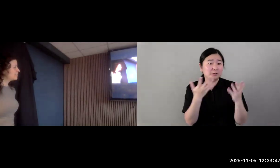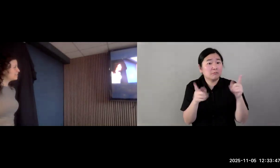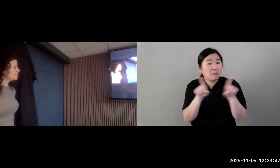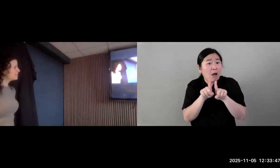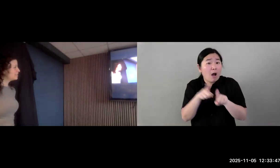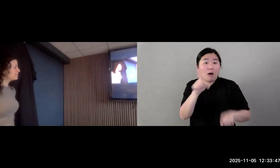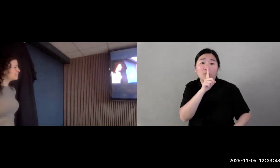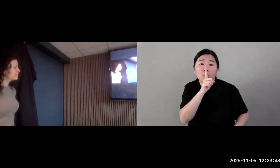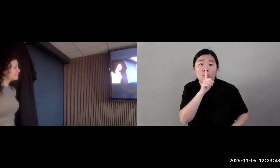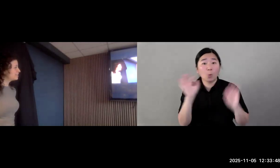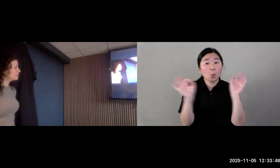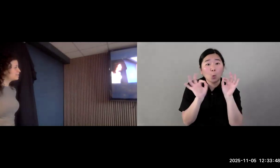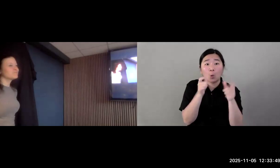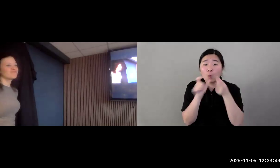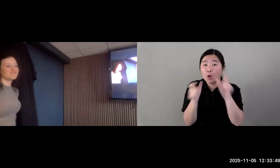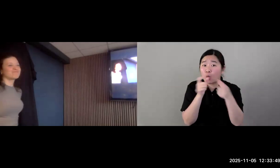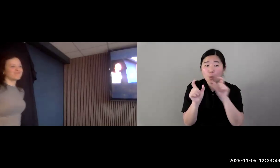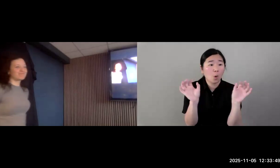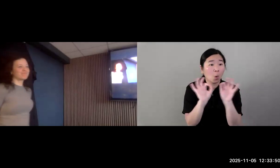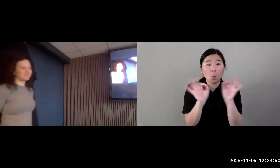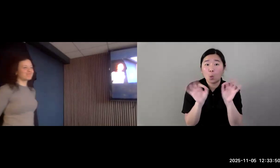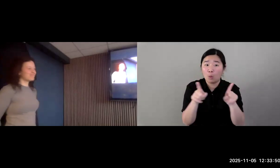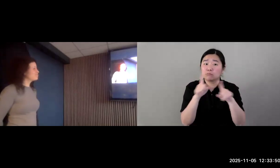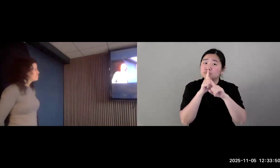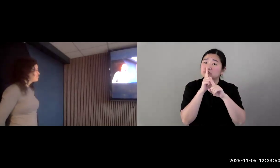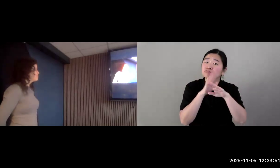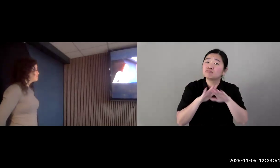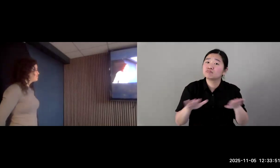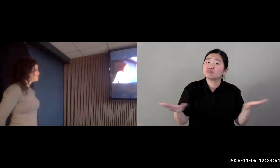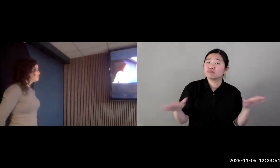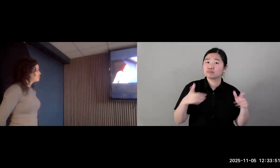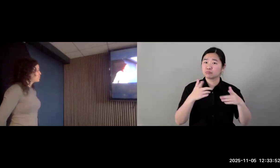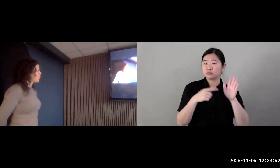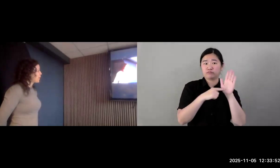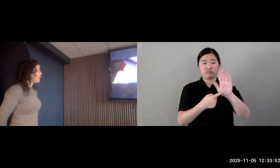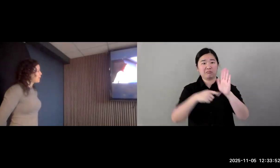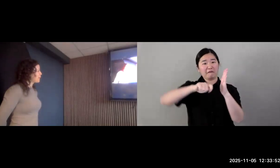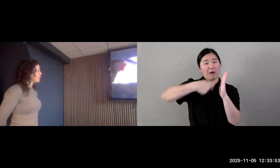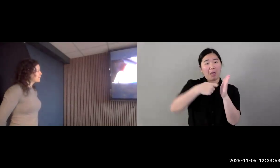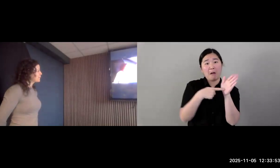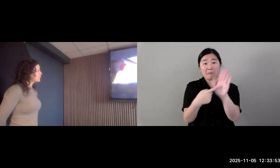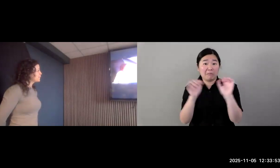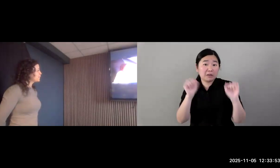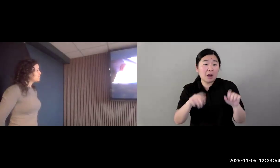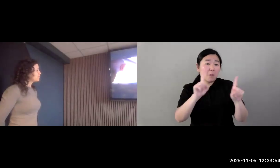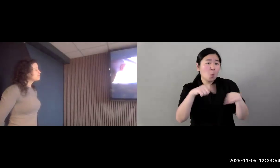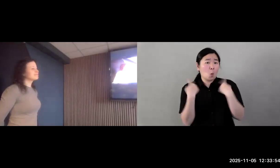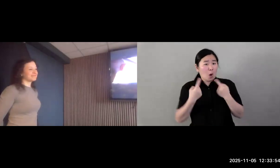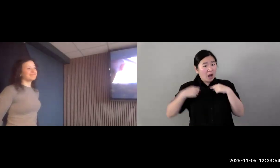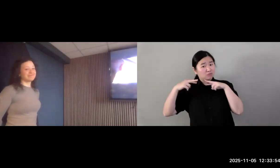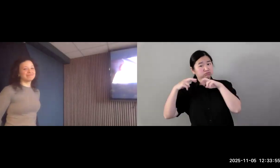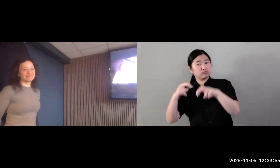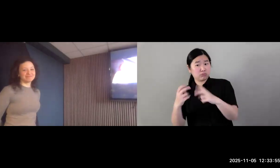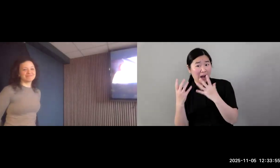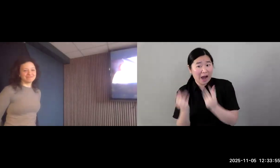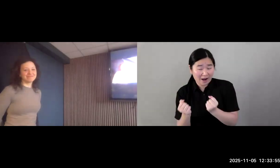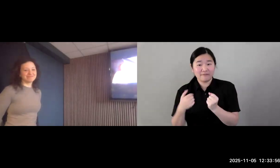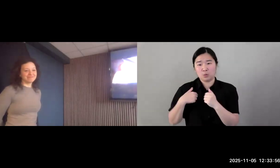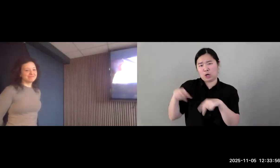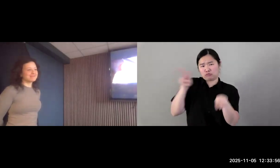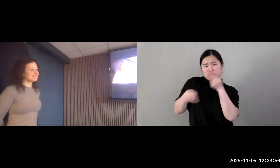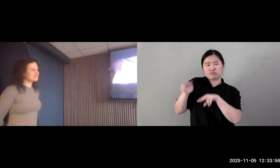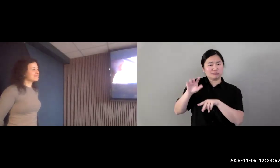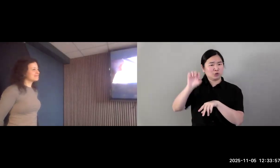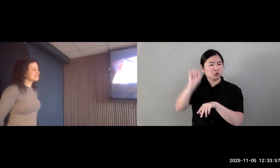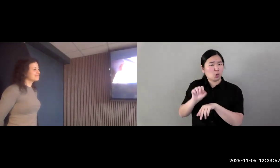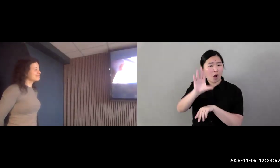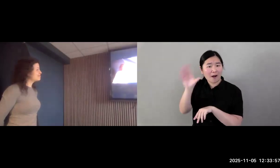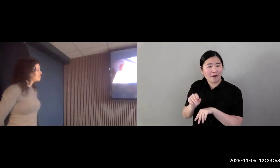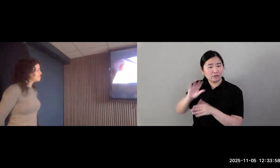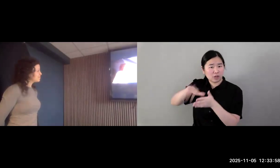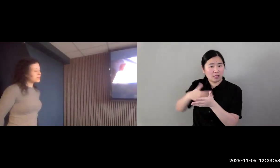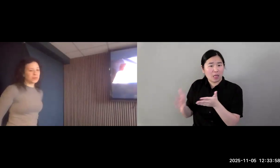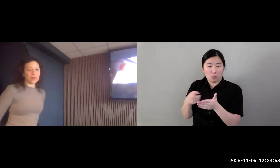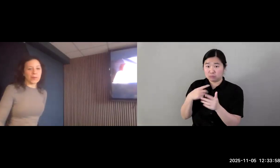a lot of constructed action, that we're not seeing to the same extent in other context.